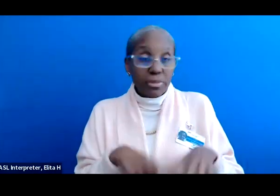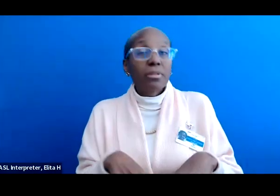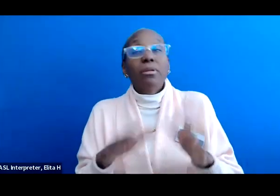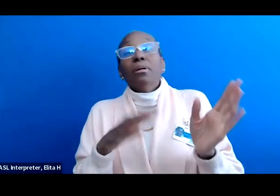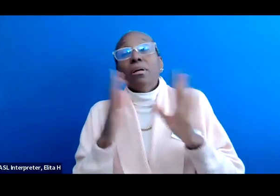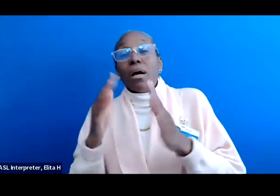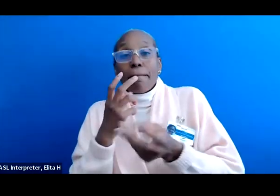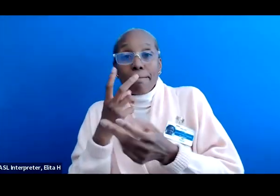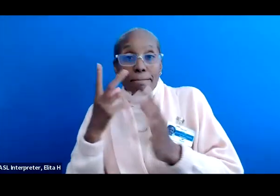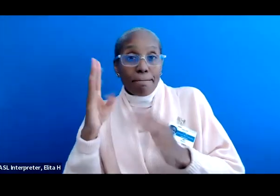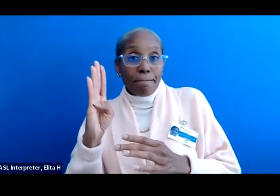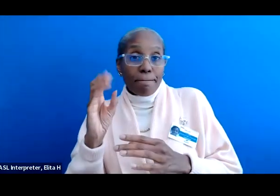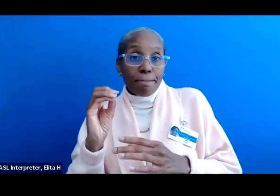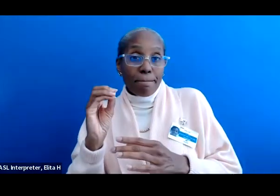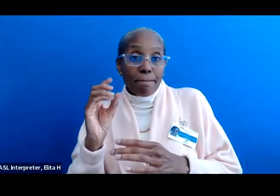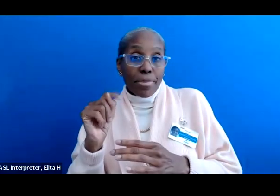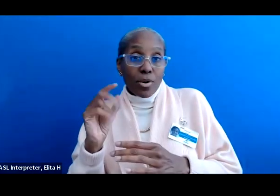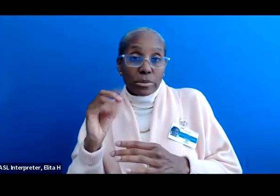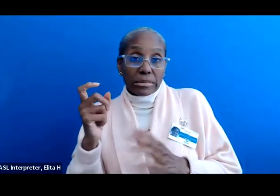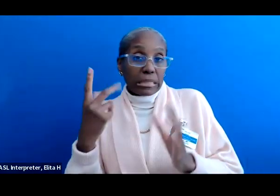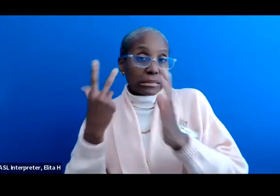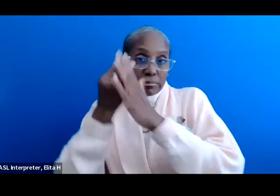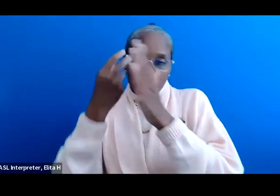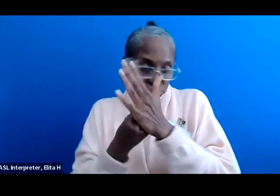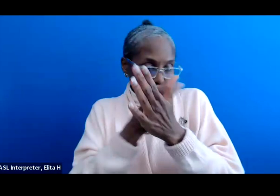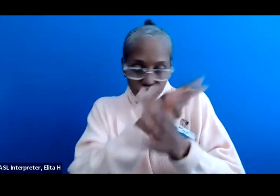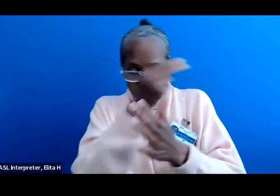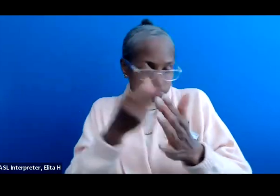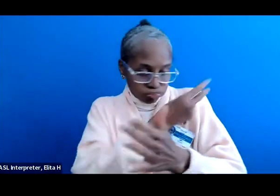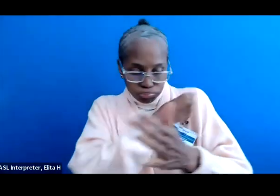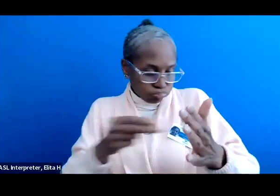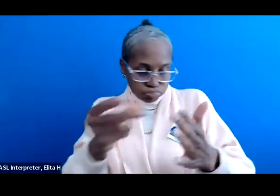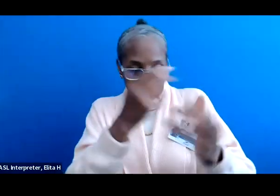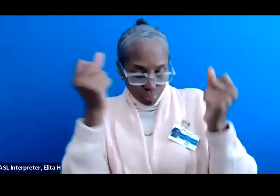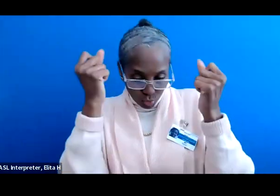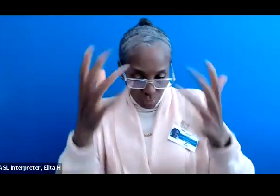If the Botox, and there's just too many places where there's spasticity, and that's just not working out.